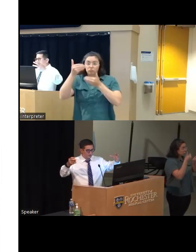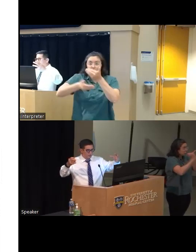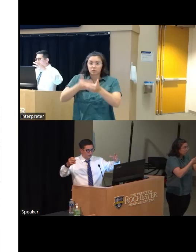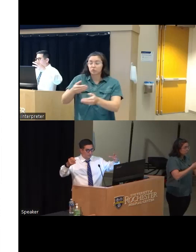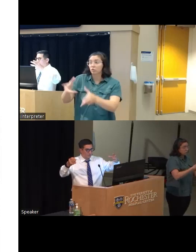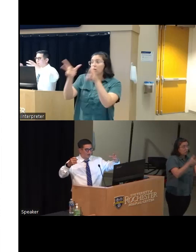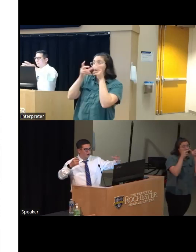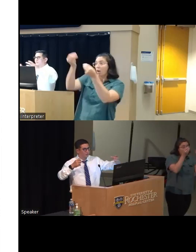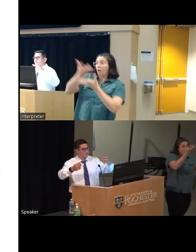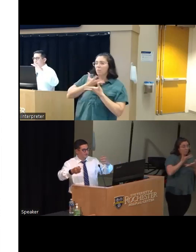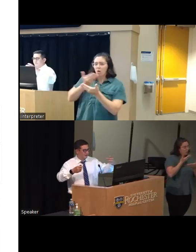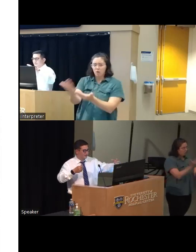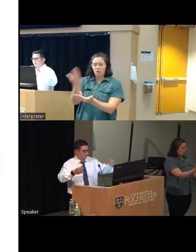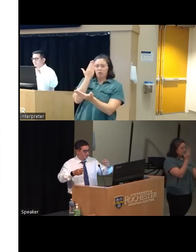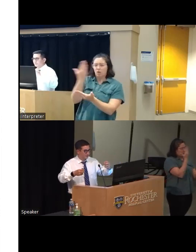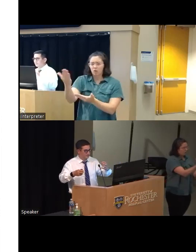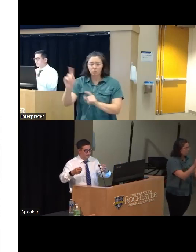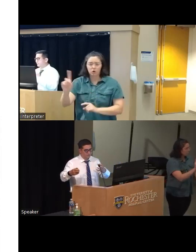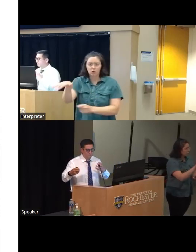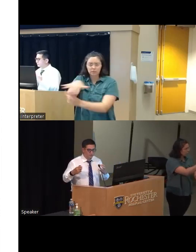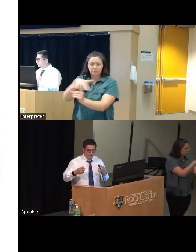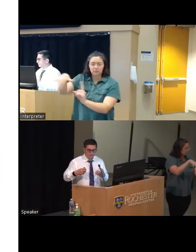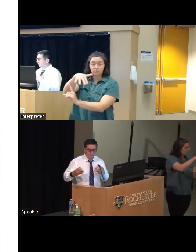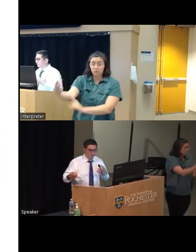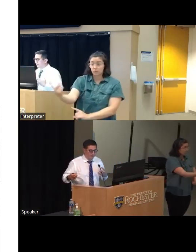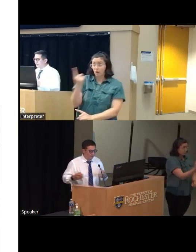know you know how close is an object to you is it moving towards you is it moving away